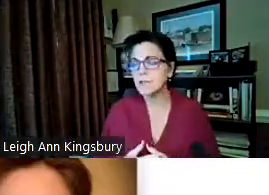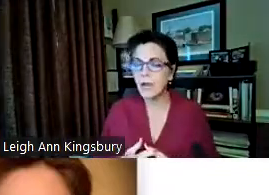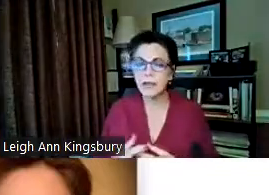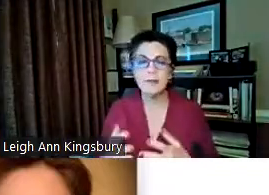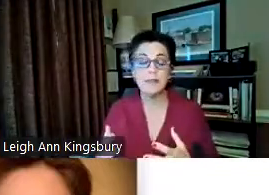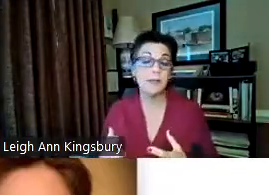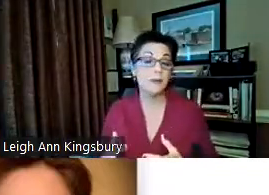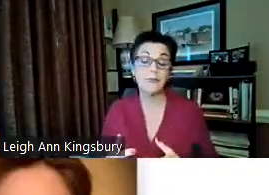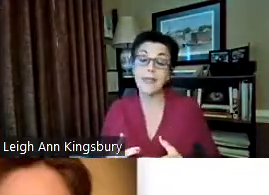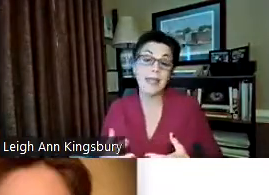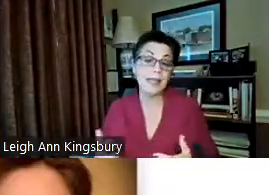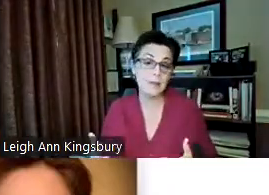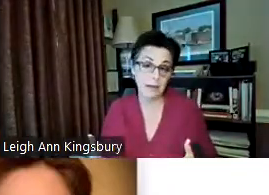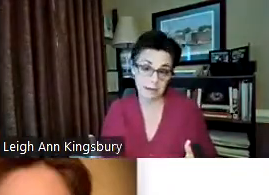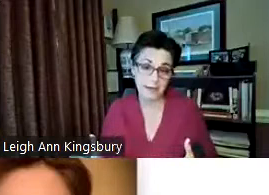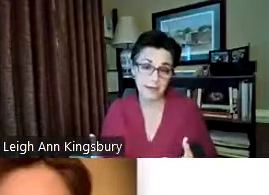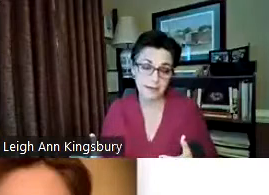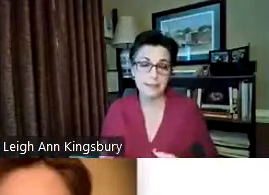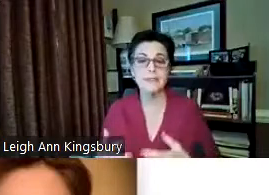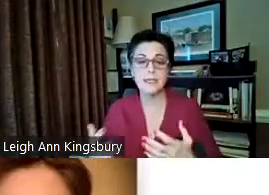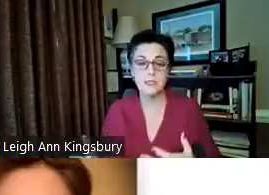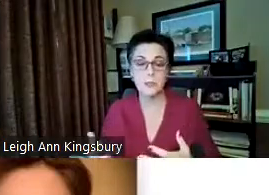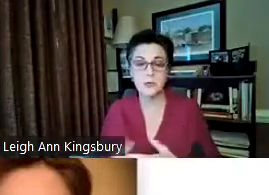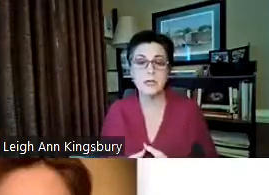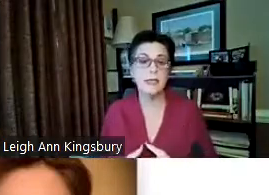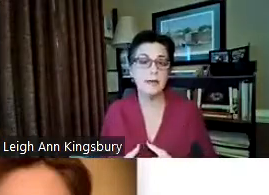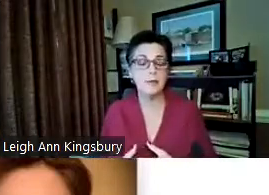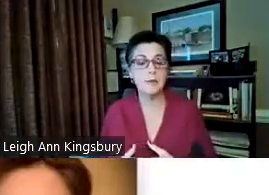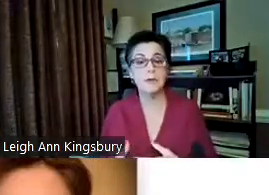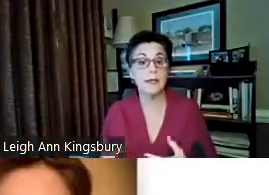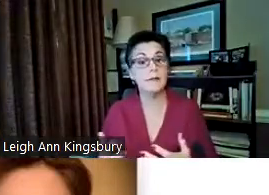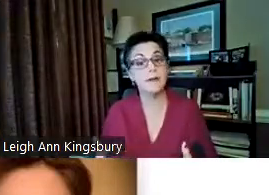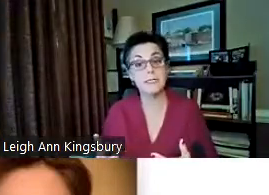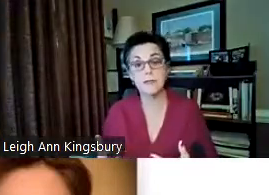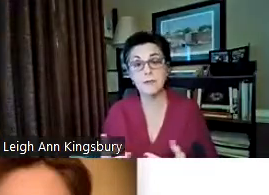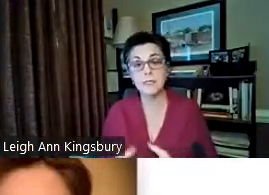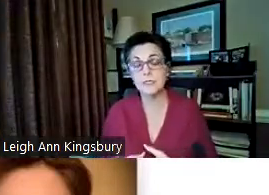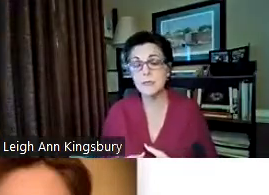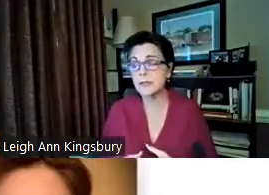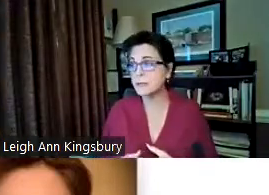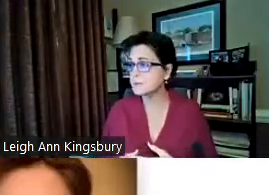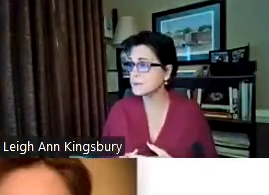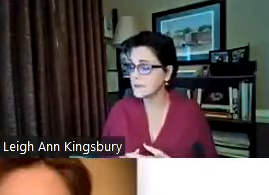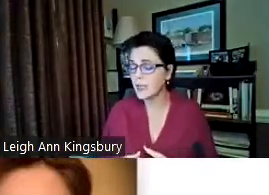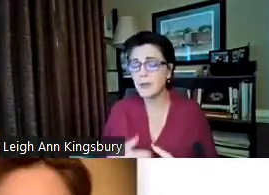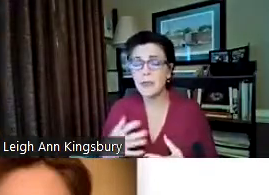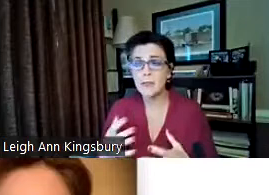talking about that with anybody. In this case, we're talking about people who identify as living with a disability. There